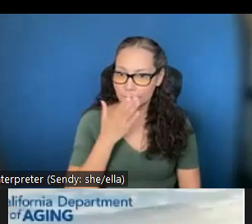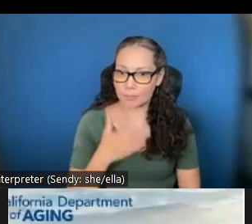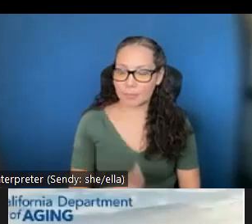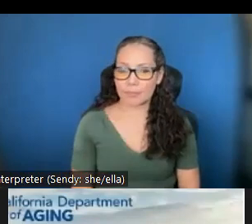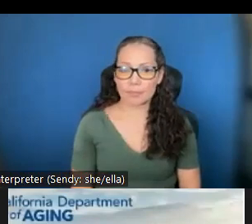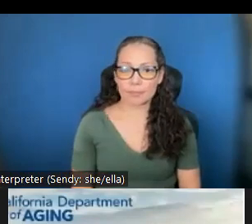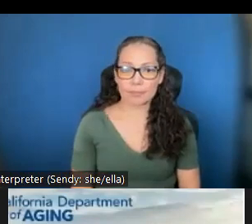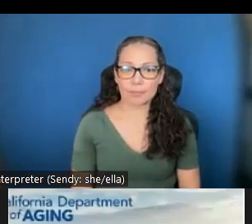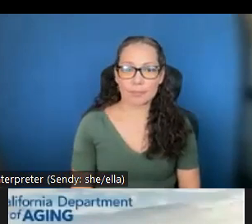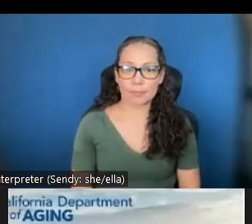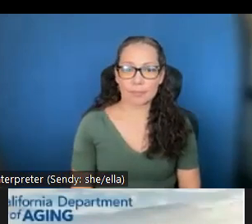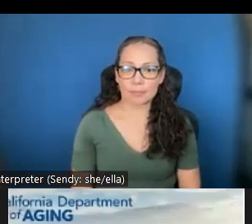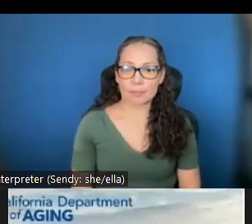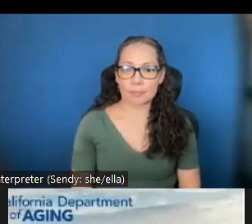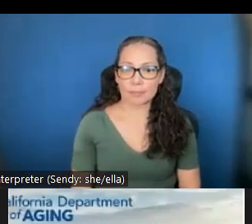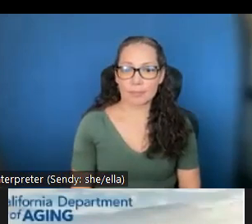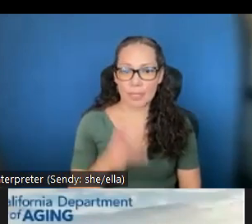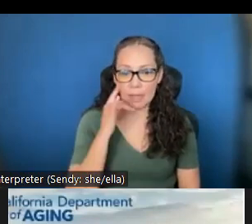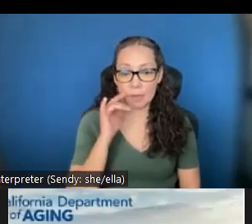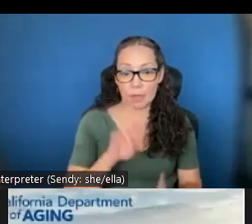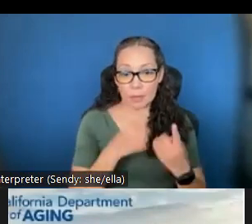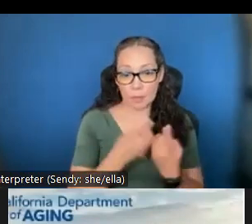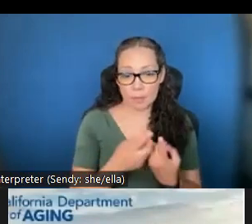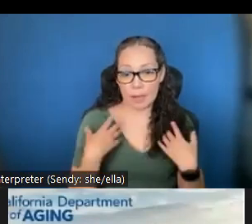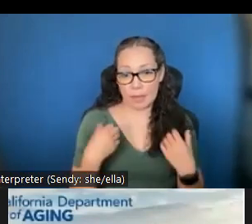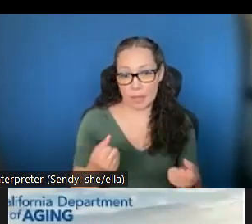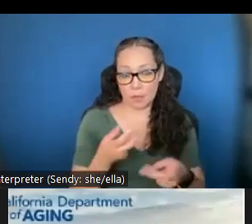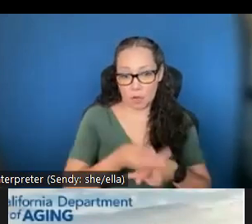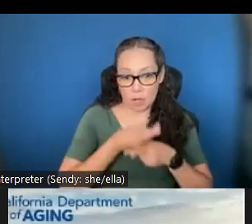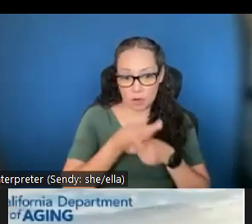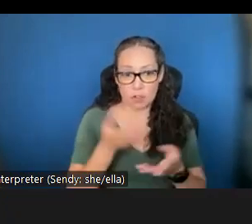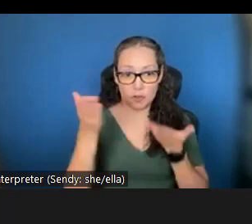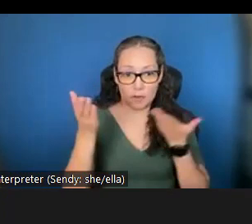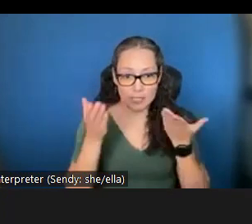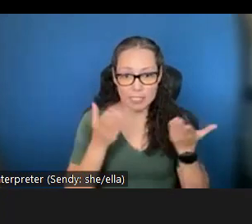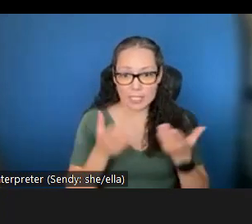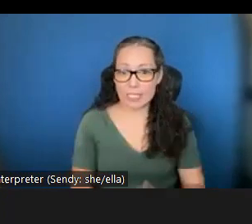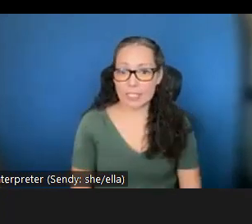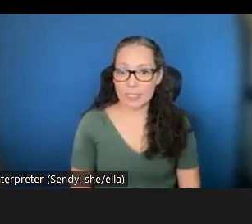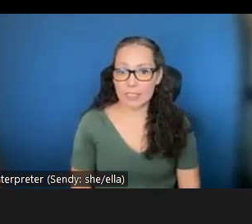dhcs California Department of Healthcare Services hello good morning Courtney Maslin chief of the